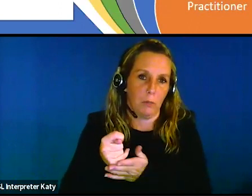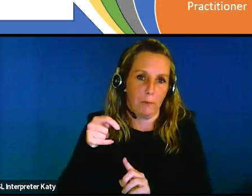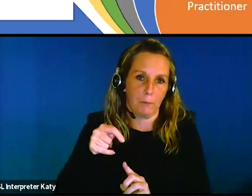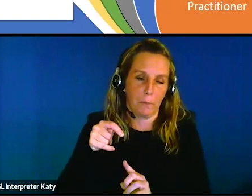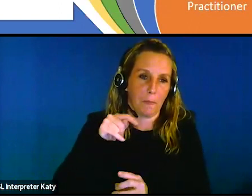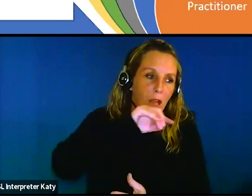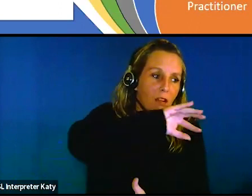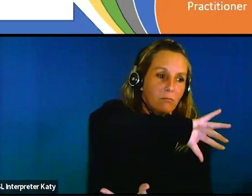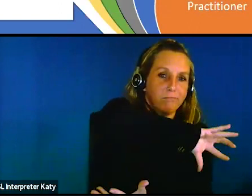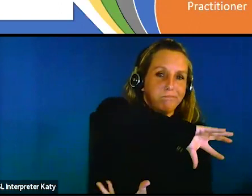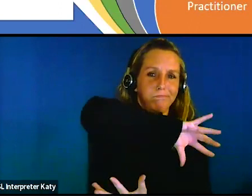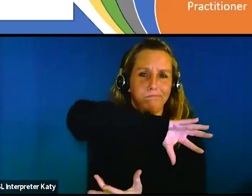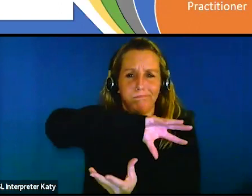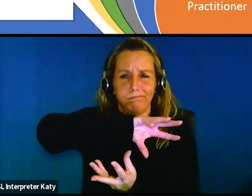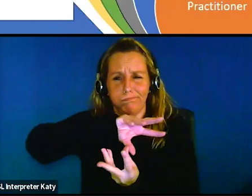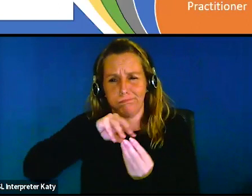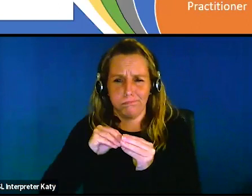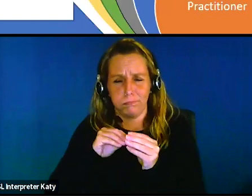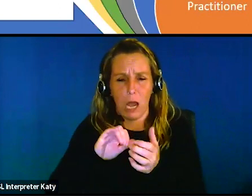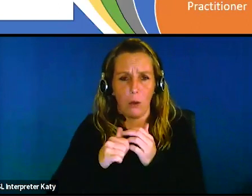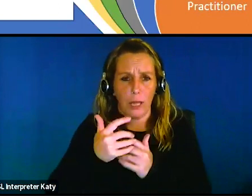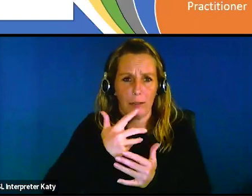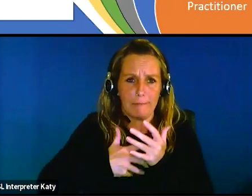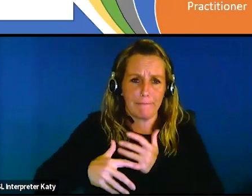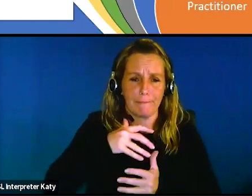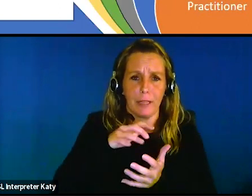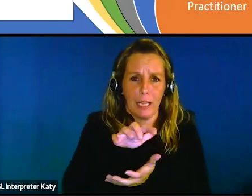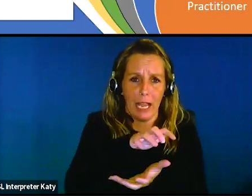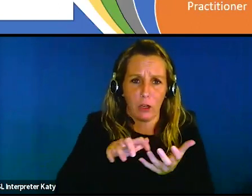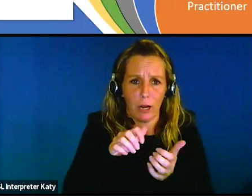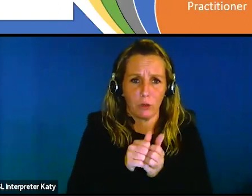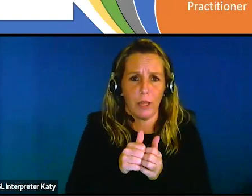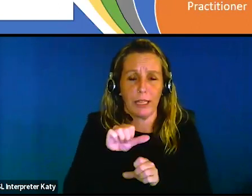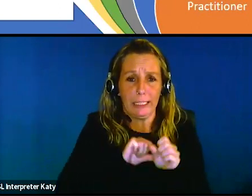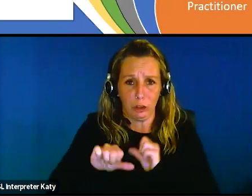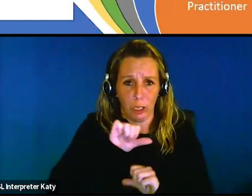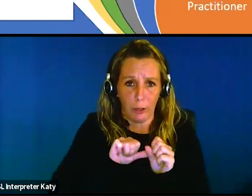factors intersect with each other. Look at the opportunities